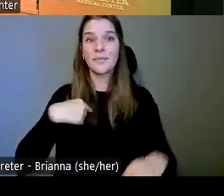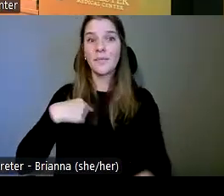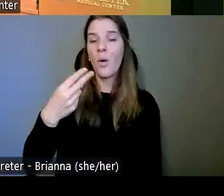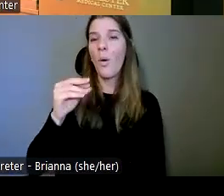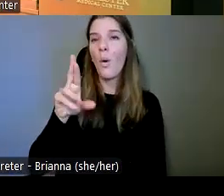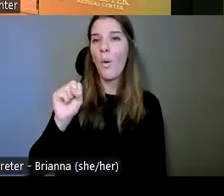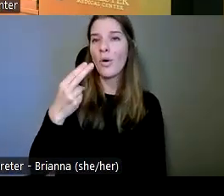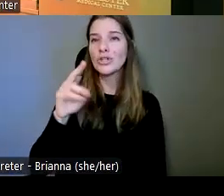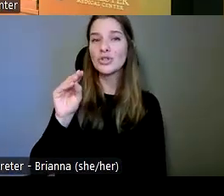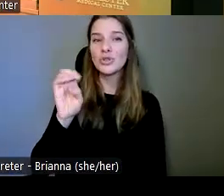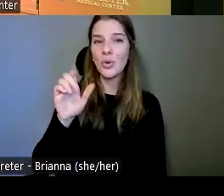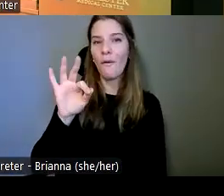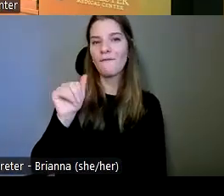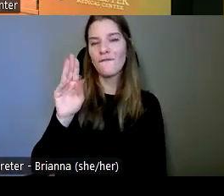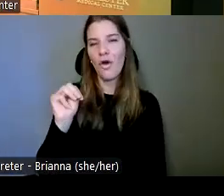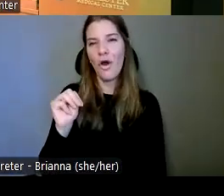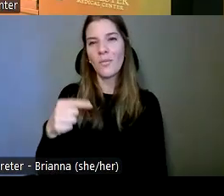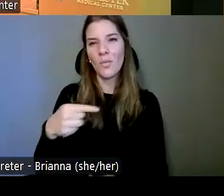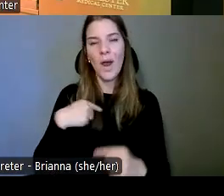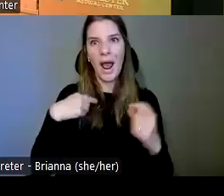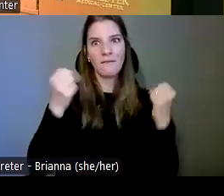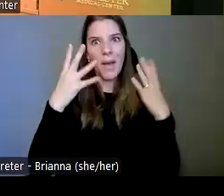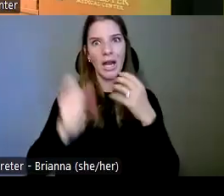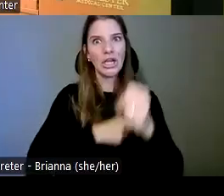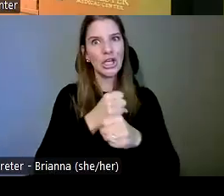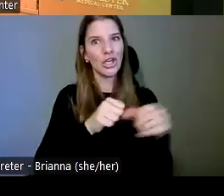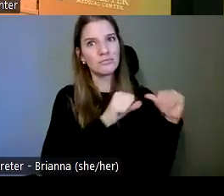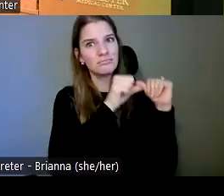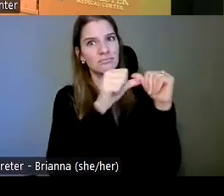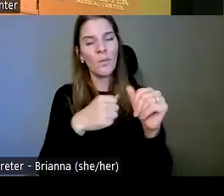presence in each community over many years develop these relationships and the trust and sort of the